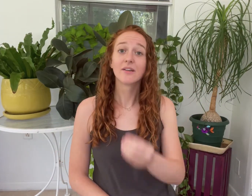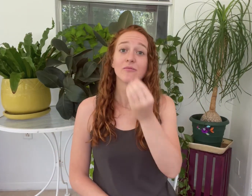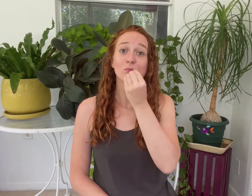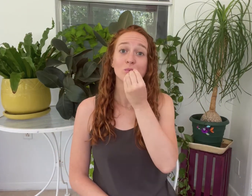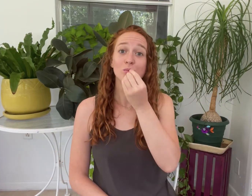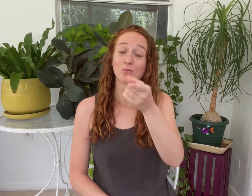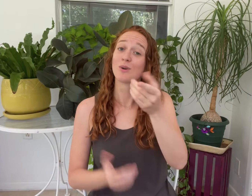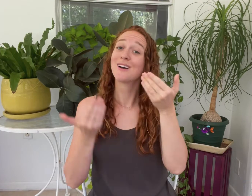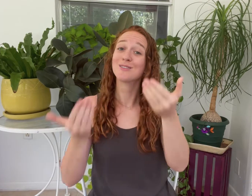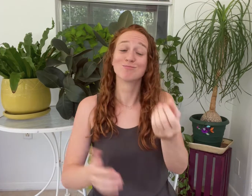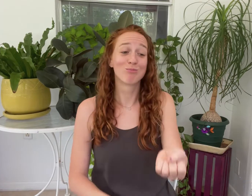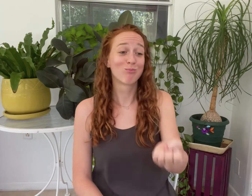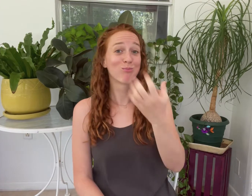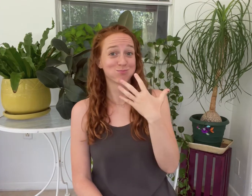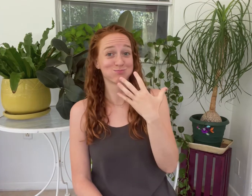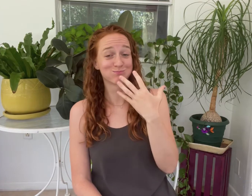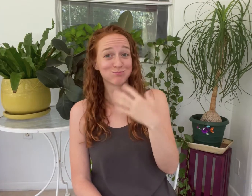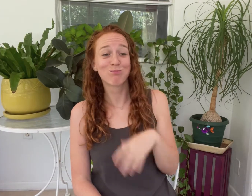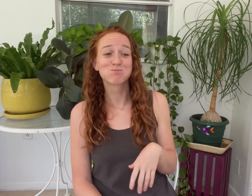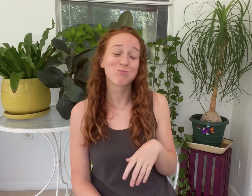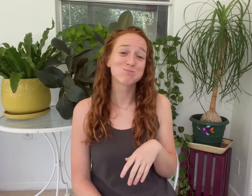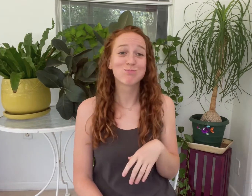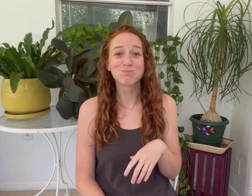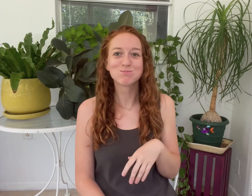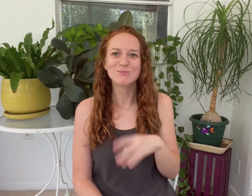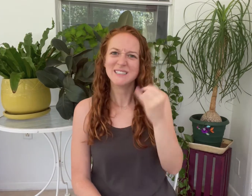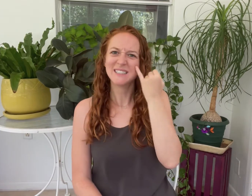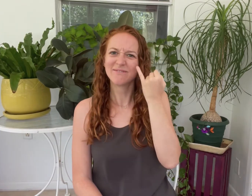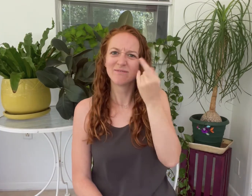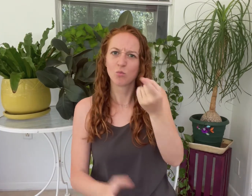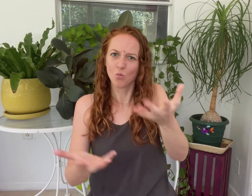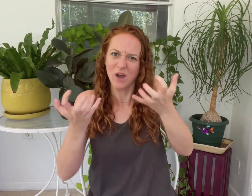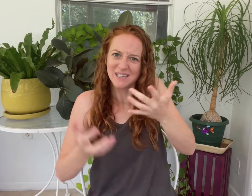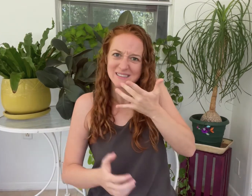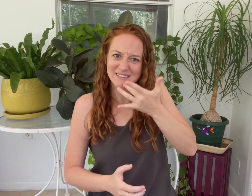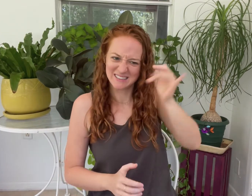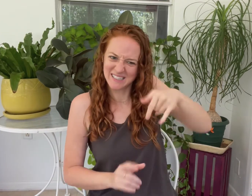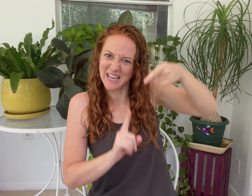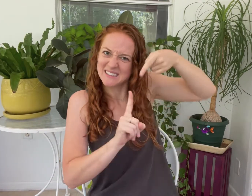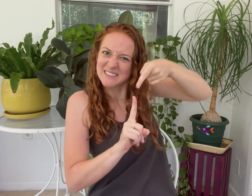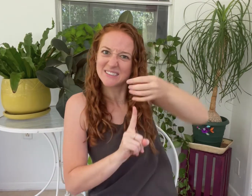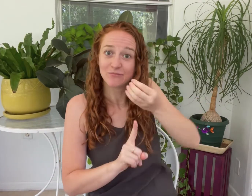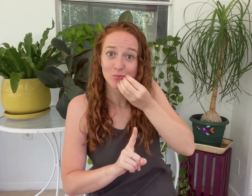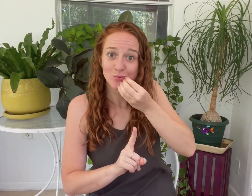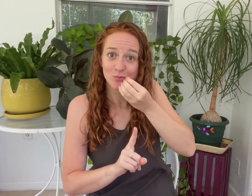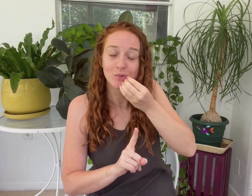If we want food to have taste,